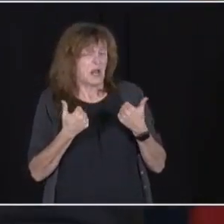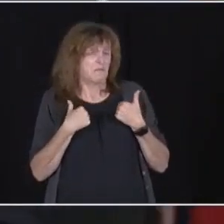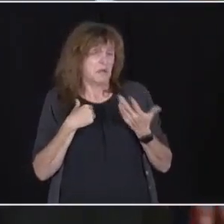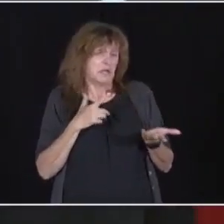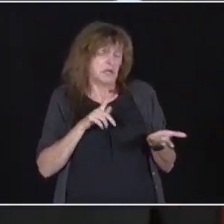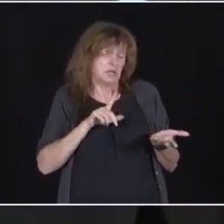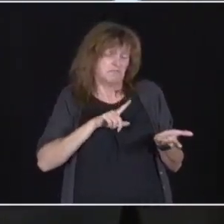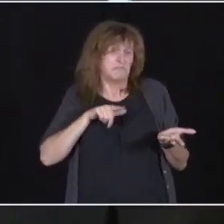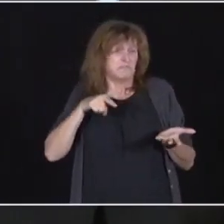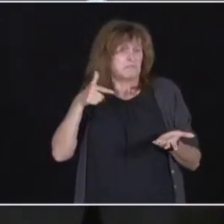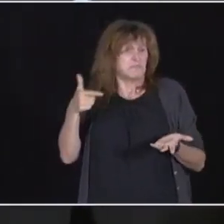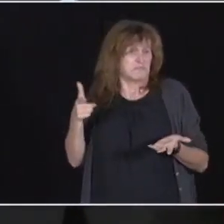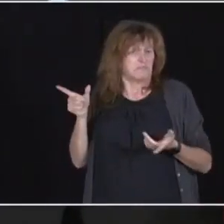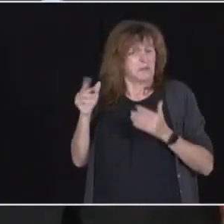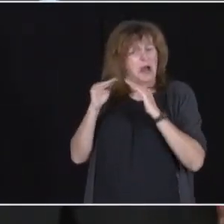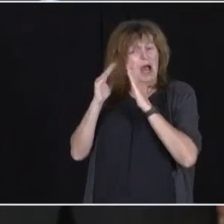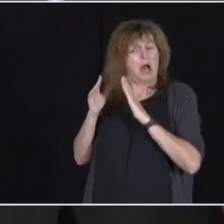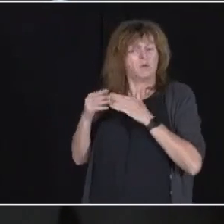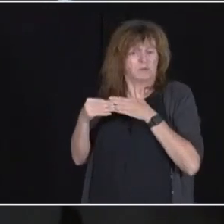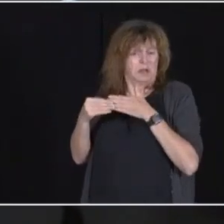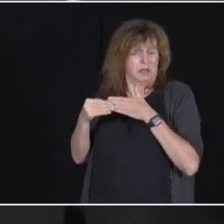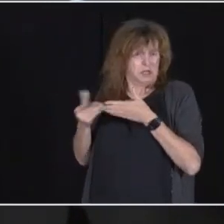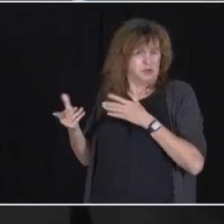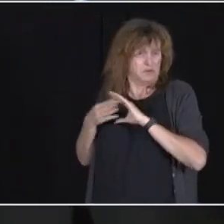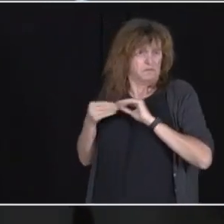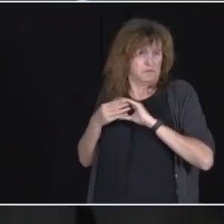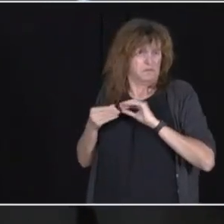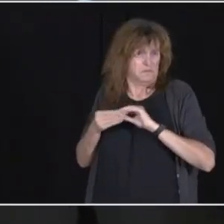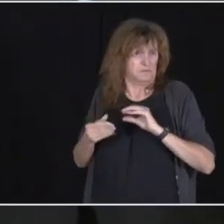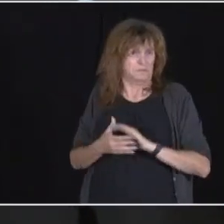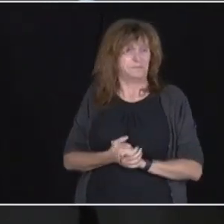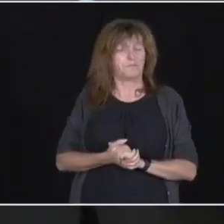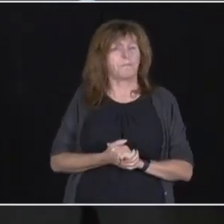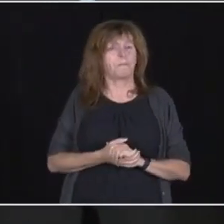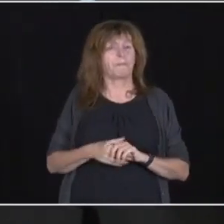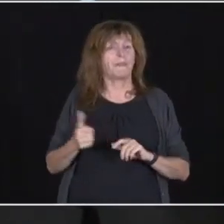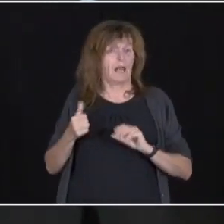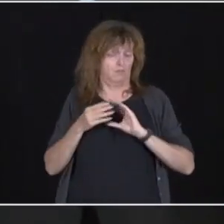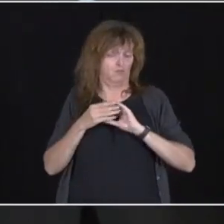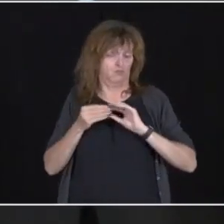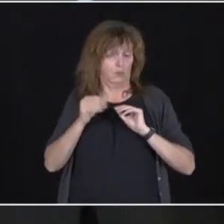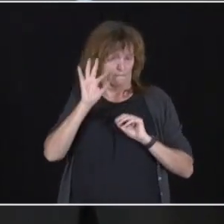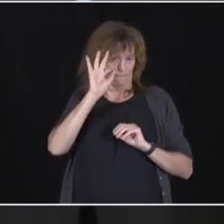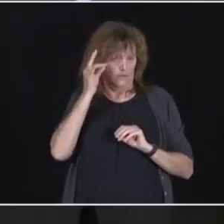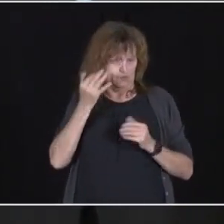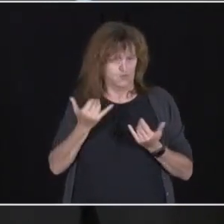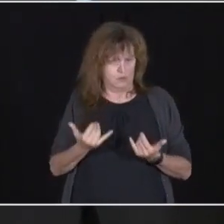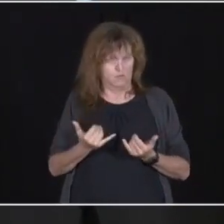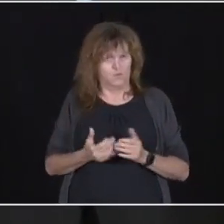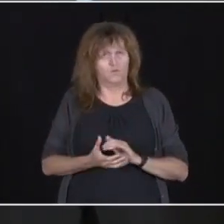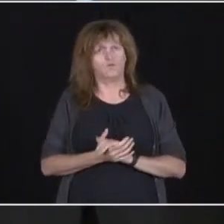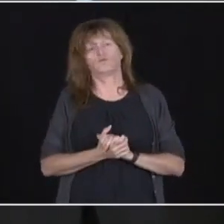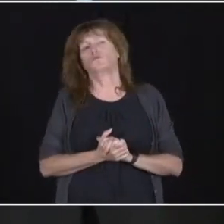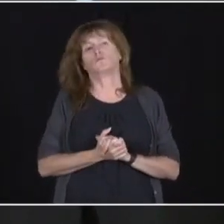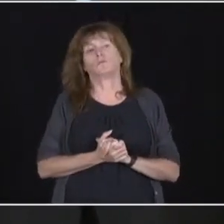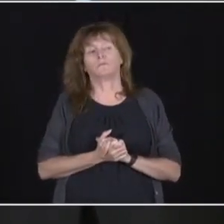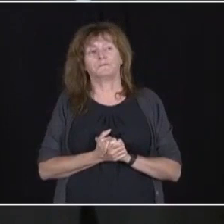disagreement with her. And I just want to wish her all of the best. But I will pass it to the house leader. Thank you.